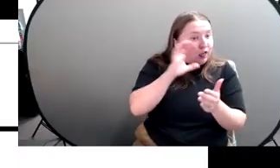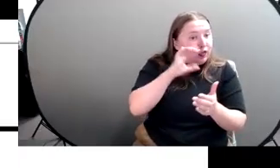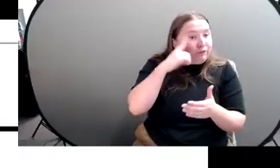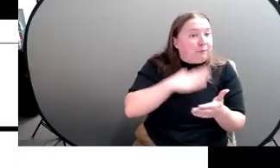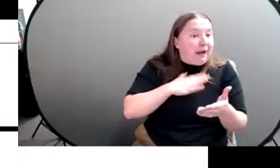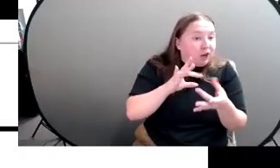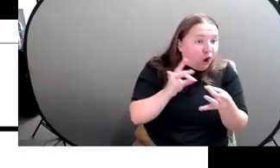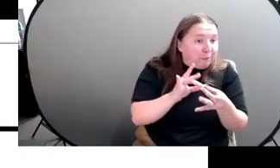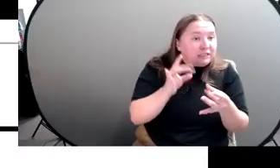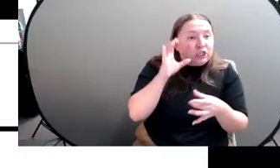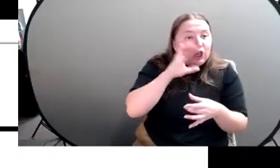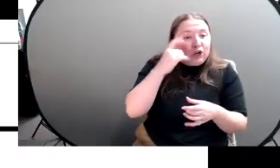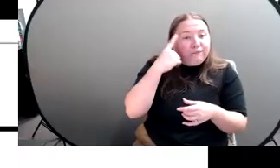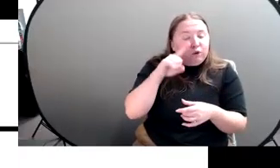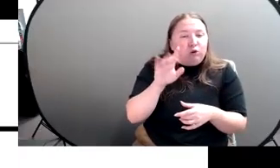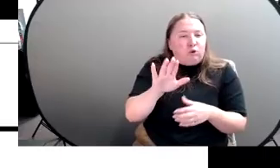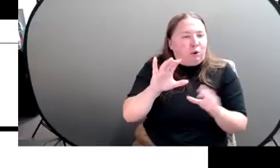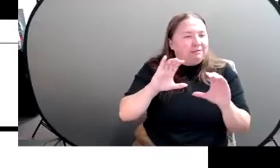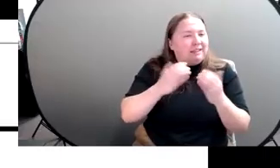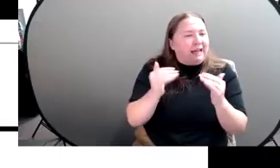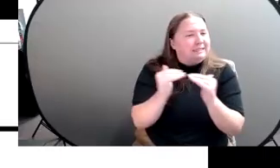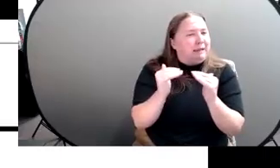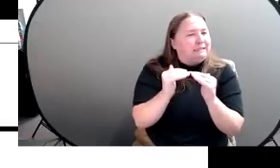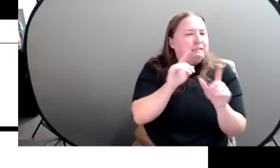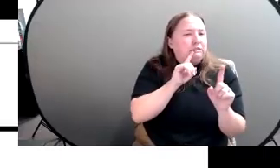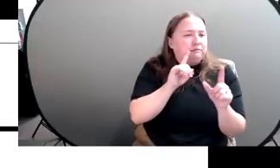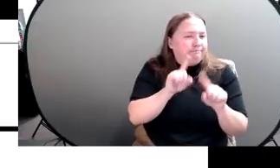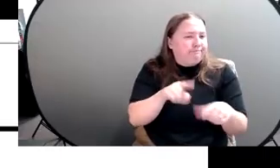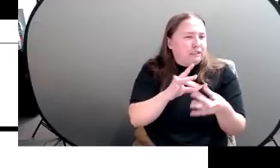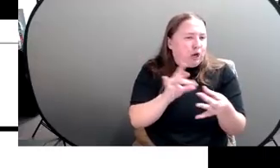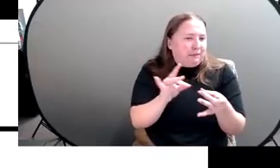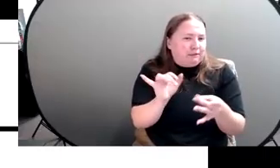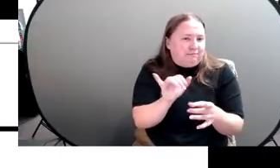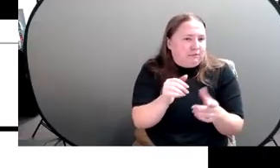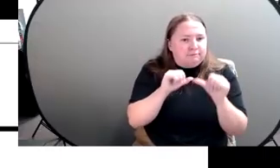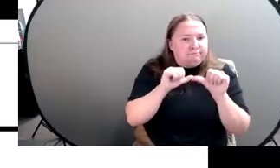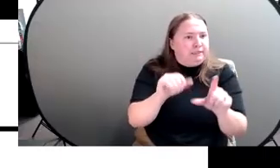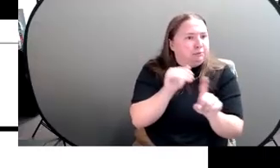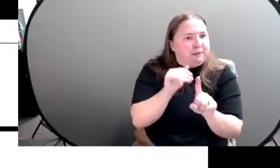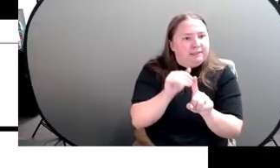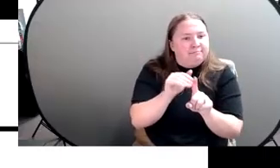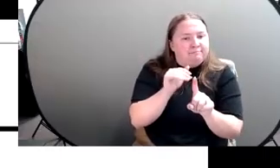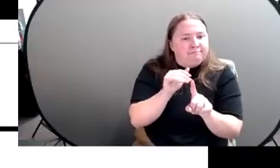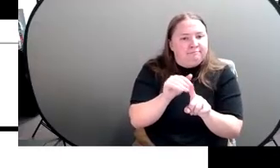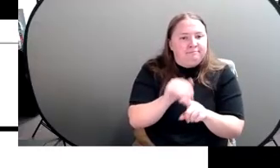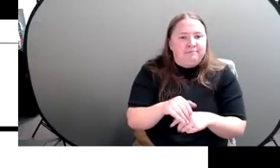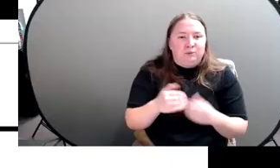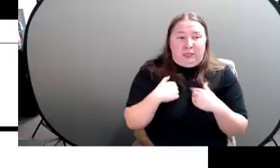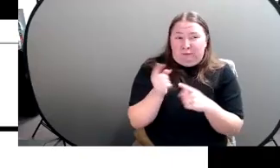Look for your classmates comments. Just keep reminding them of that. And we have one minute left.